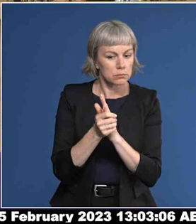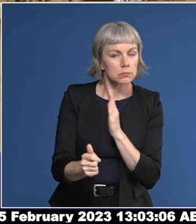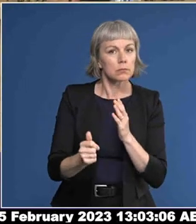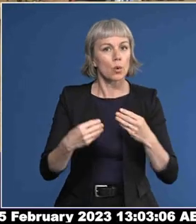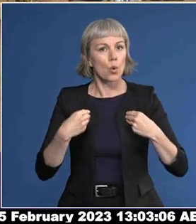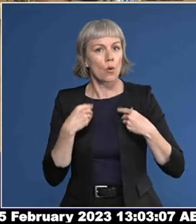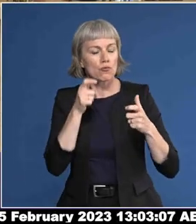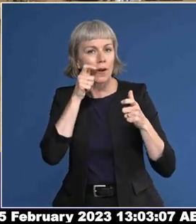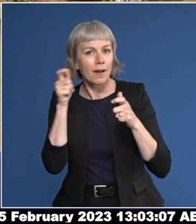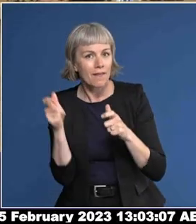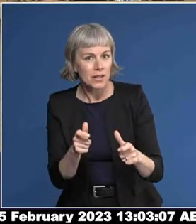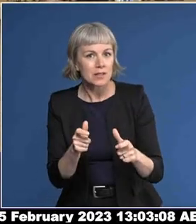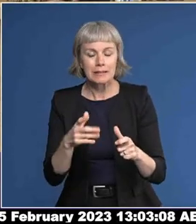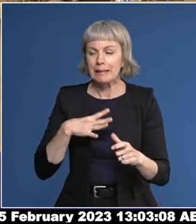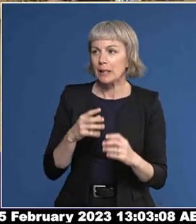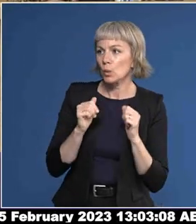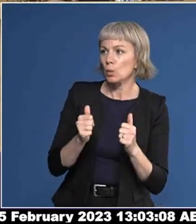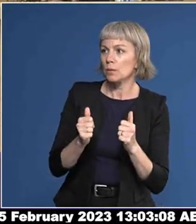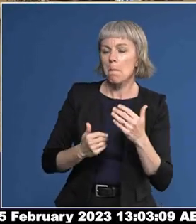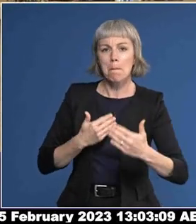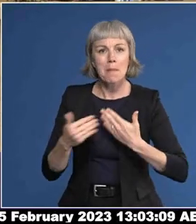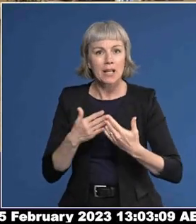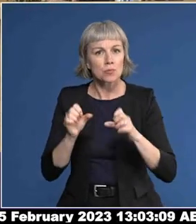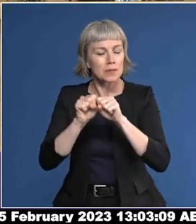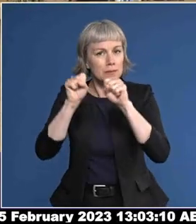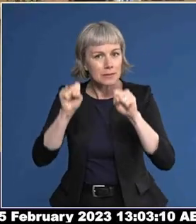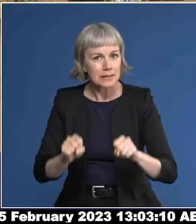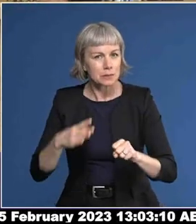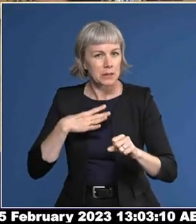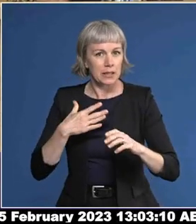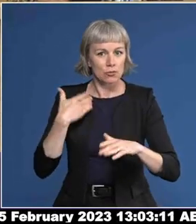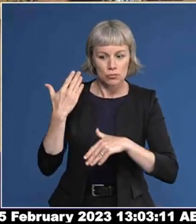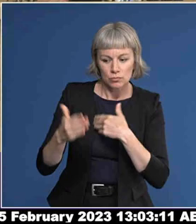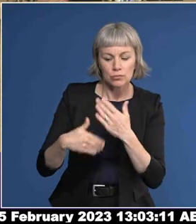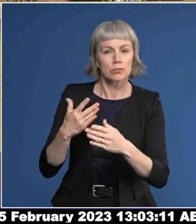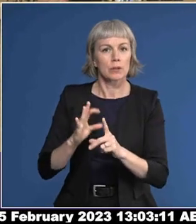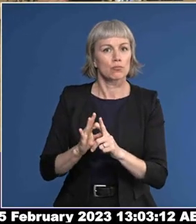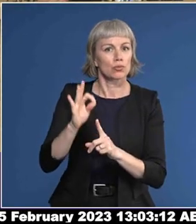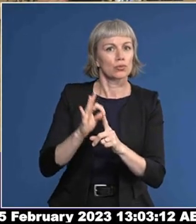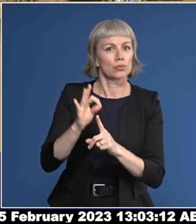across the organisation, and it needs to continue to evolve and grow as the sector continues to evolve and grow.